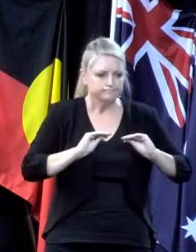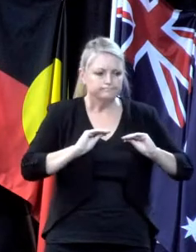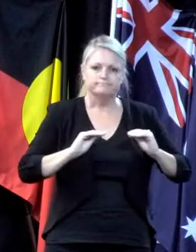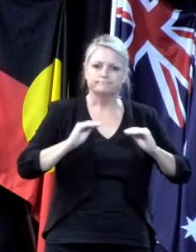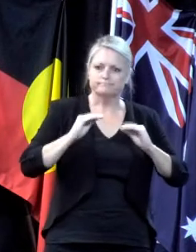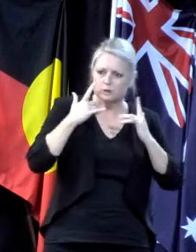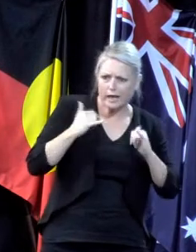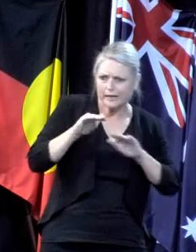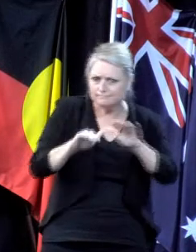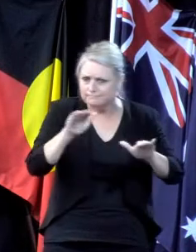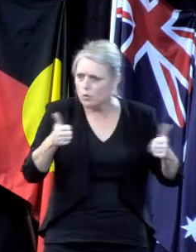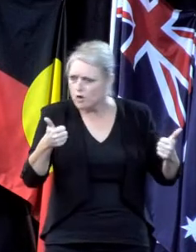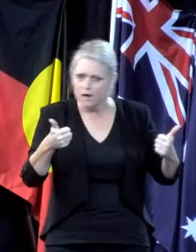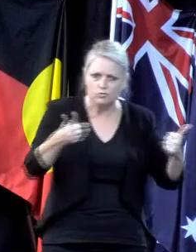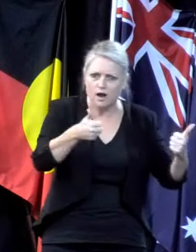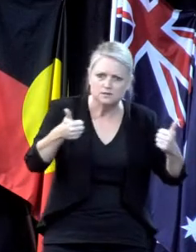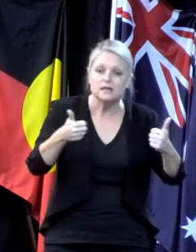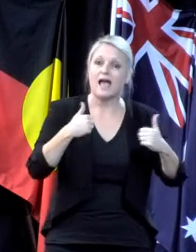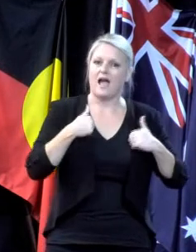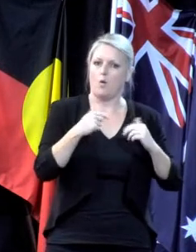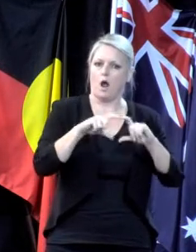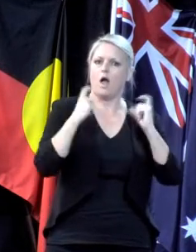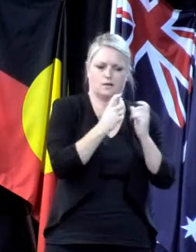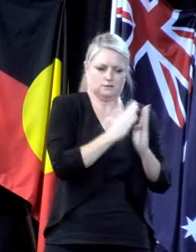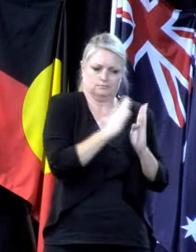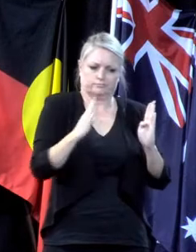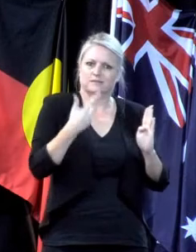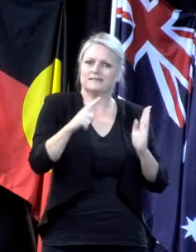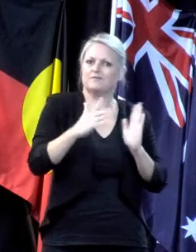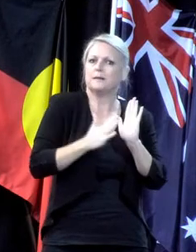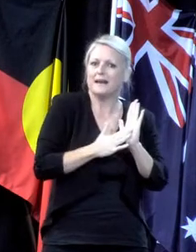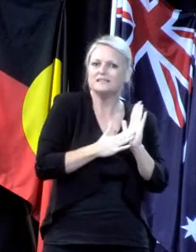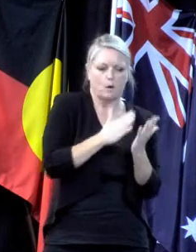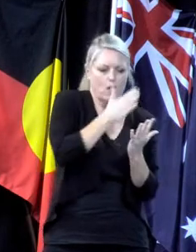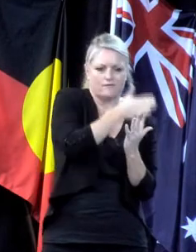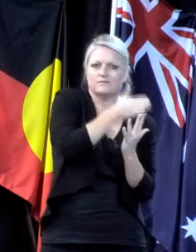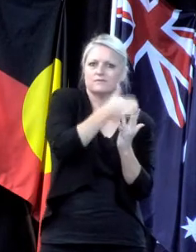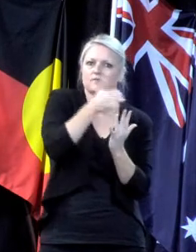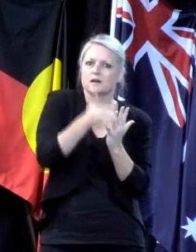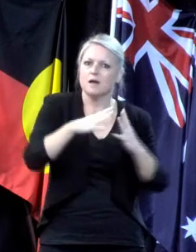Our lessons are 70 minutes long. And then, in addition to that, in the other tierings,